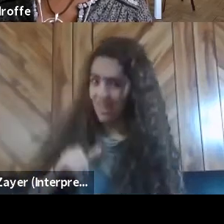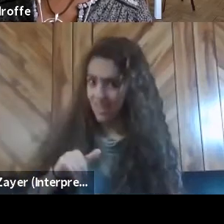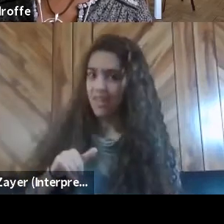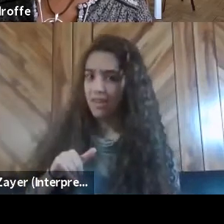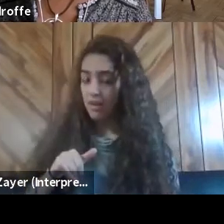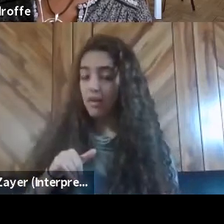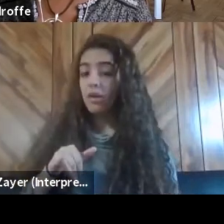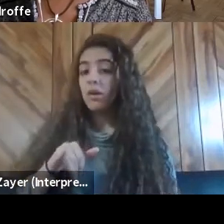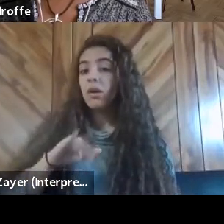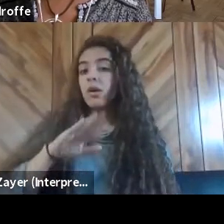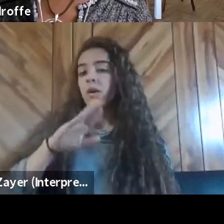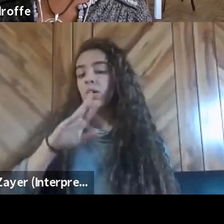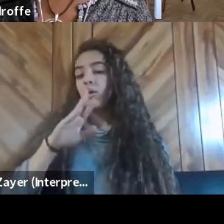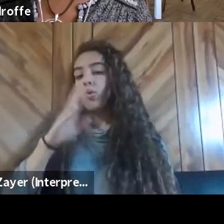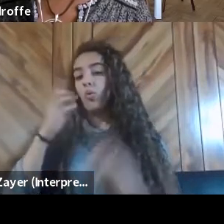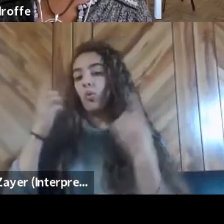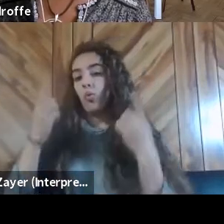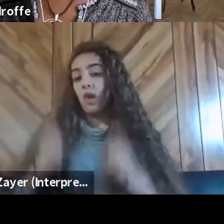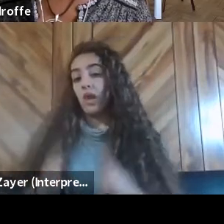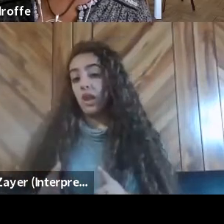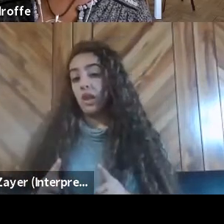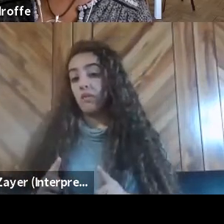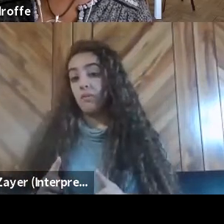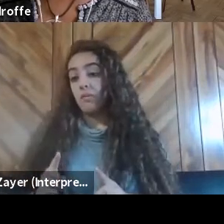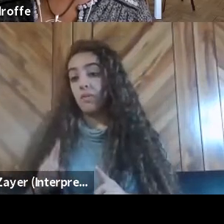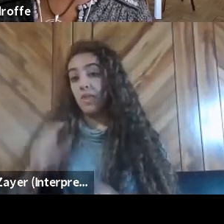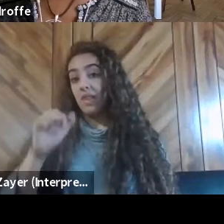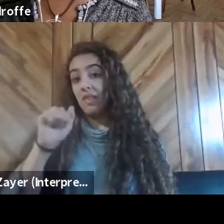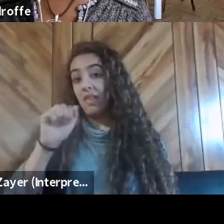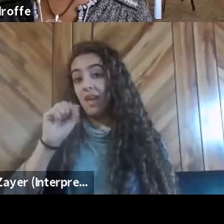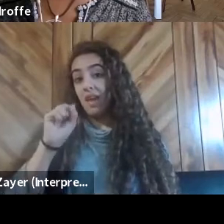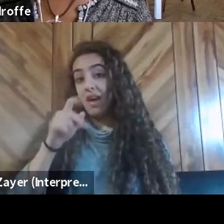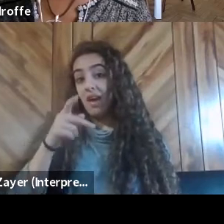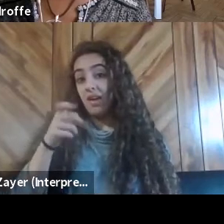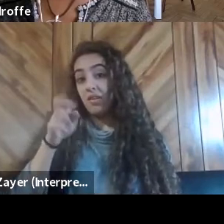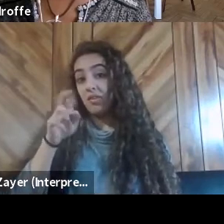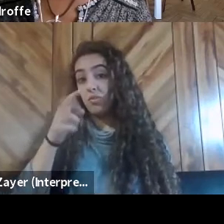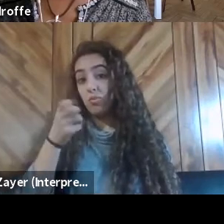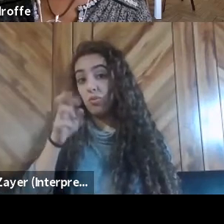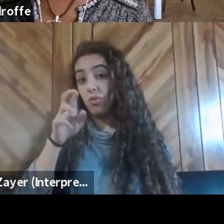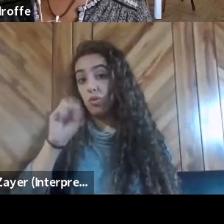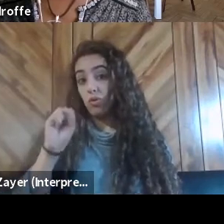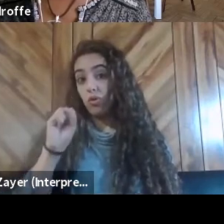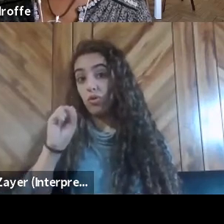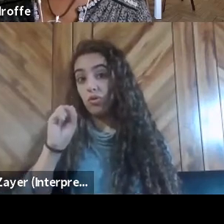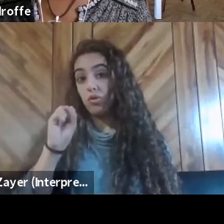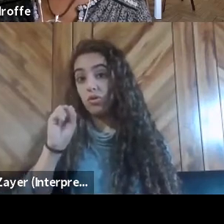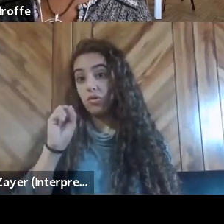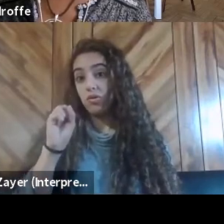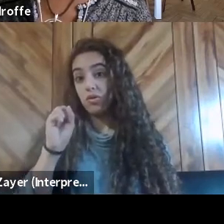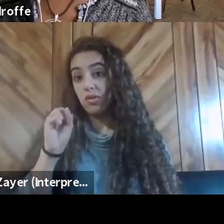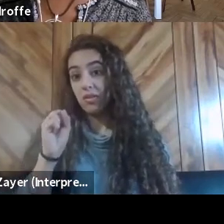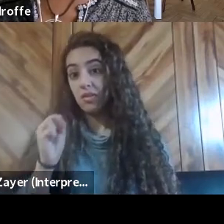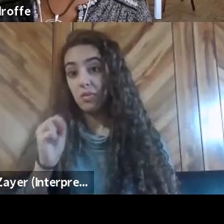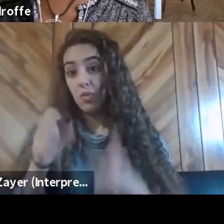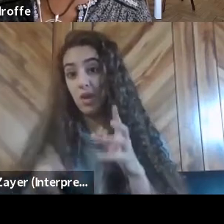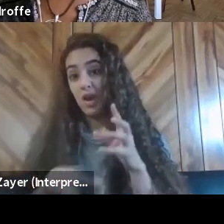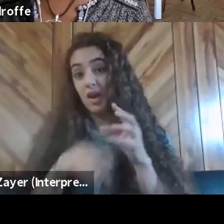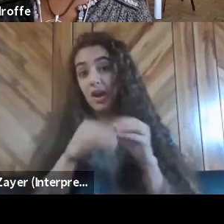when Asperger's was put into the DSM four as a diagnosis